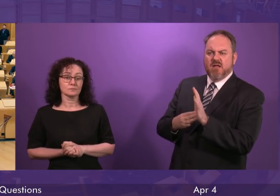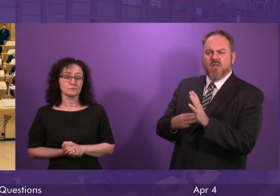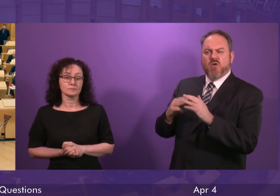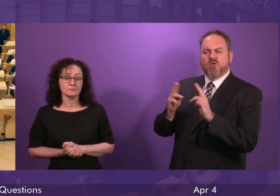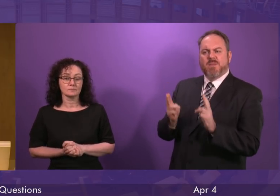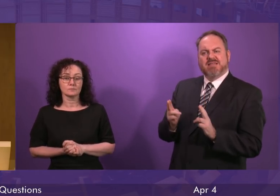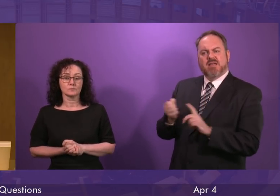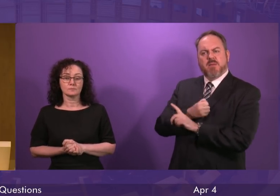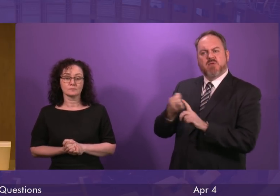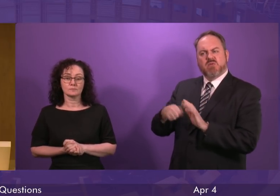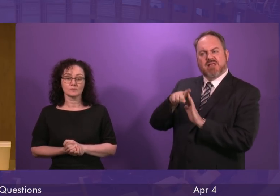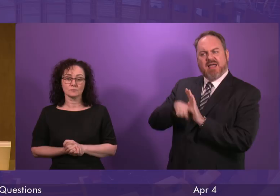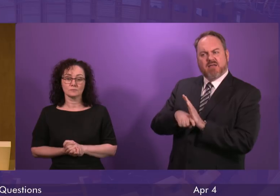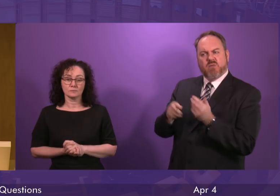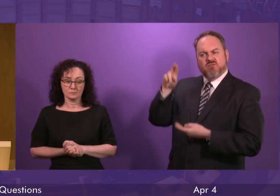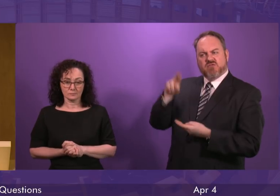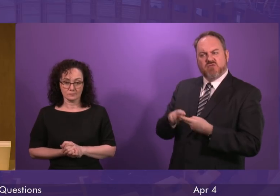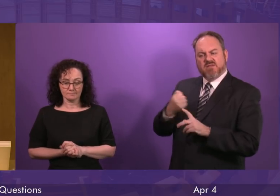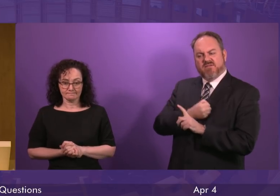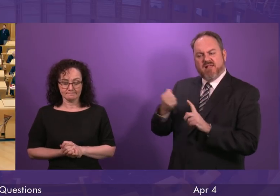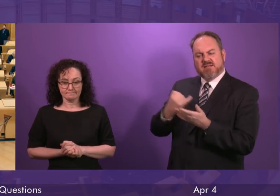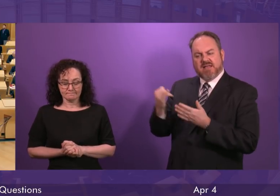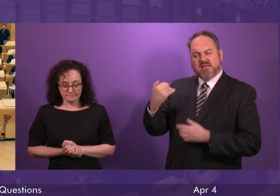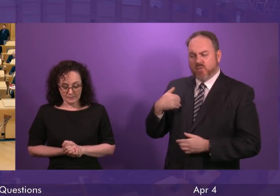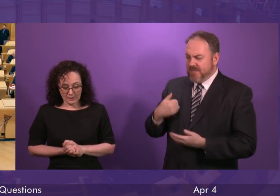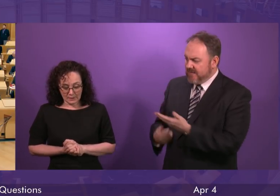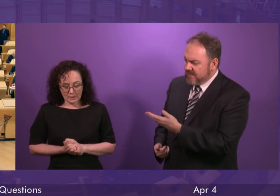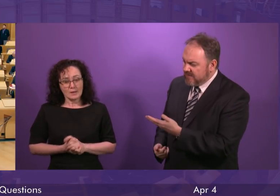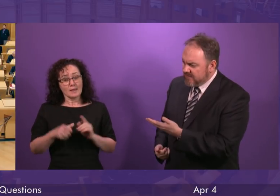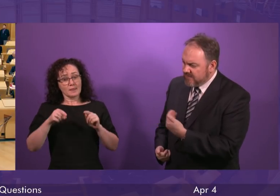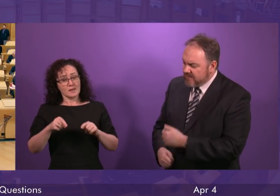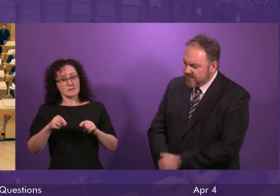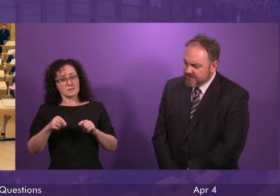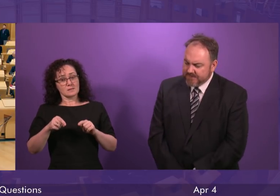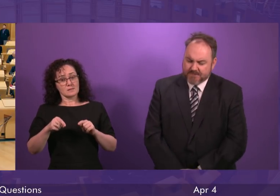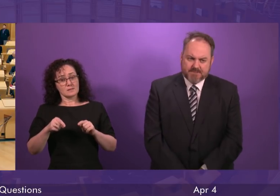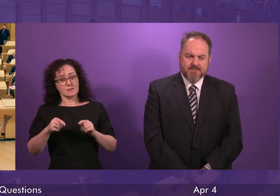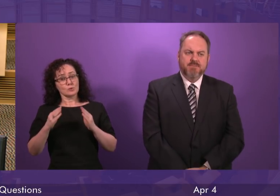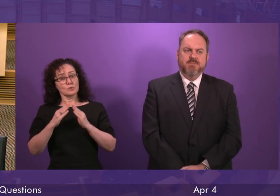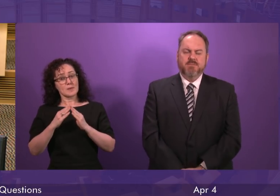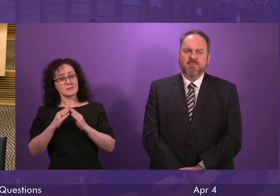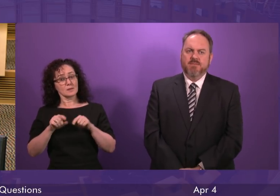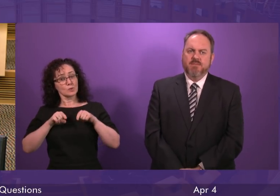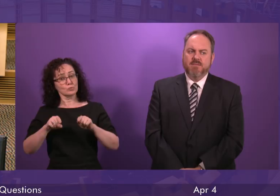Abuse (Scotland) Act 2018 will help to reduce violence against women. The First Minister (Nicola Sturgeon): The Domestic Abuse (Scotland) Act 2018 came